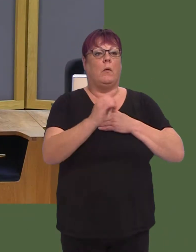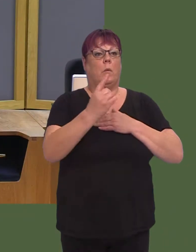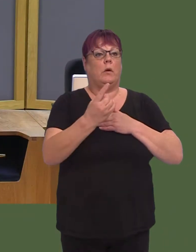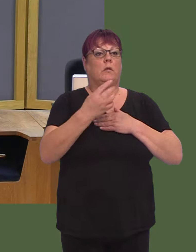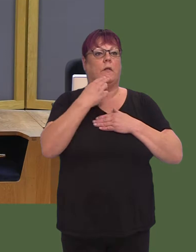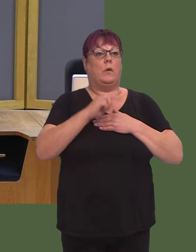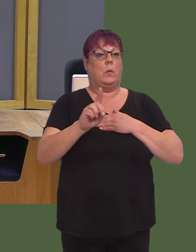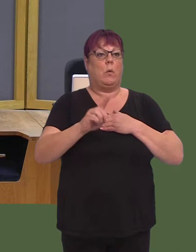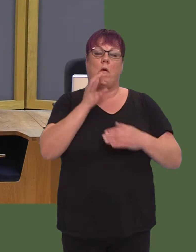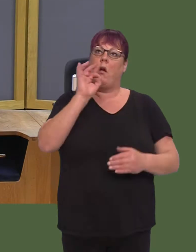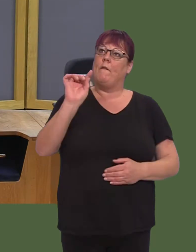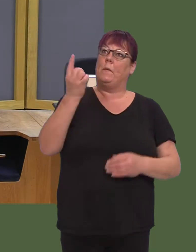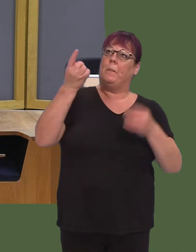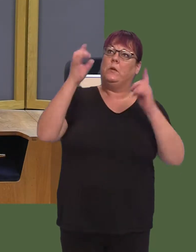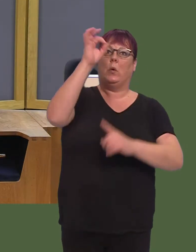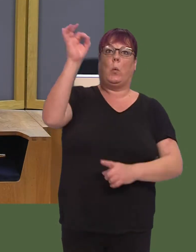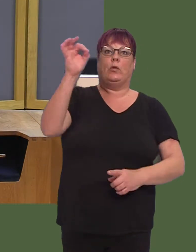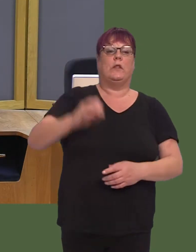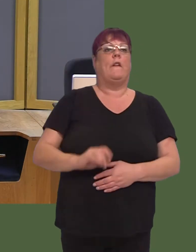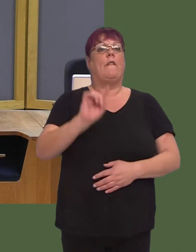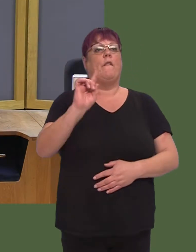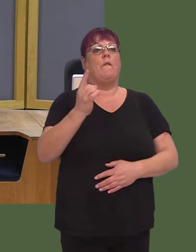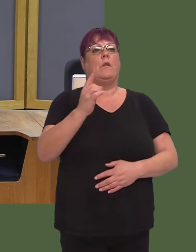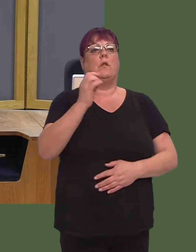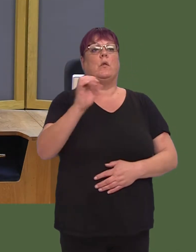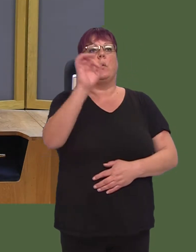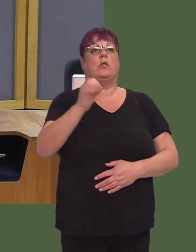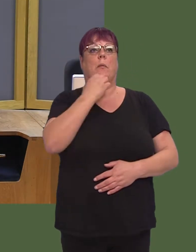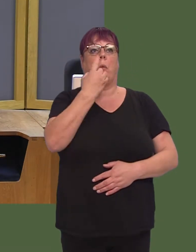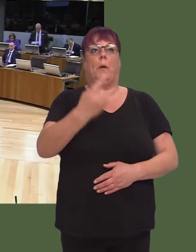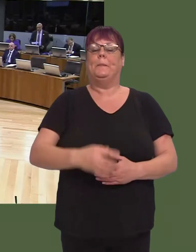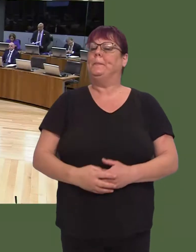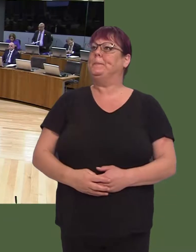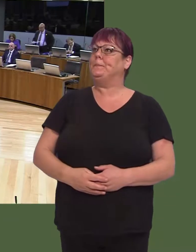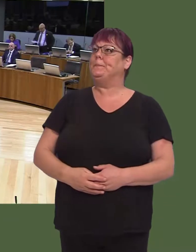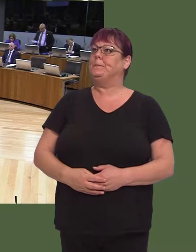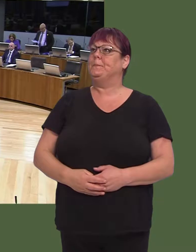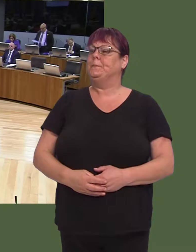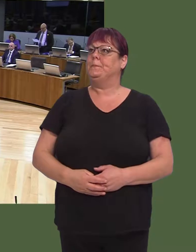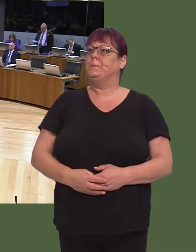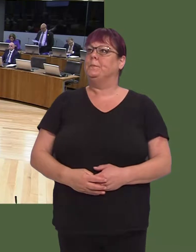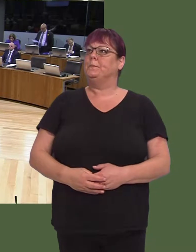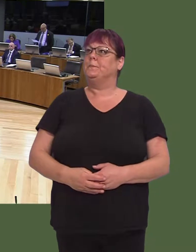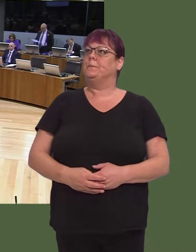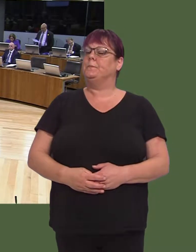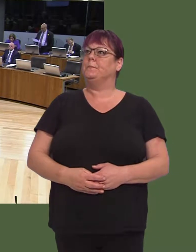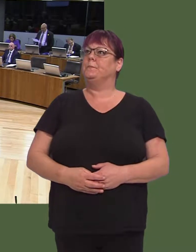our agenda this afternoon is questions to the First Minister, and the first question is from Mohammad Asghar. Mohammad Asghar (Oscar) AM: 1.